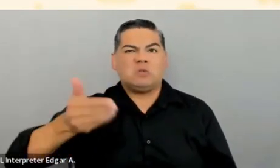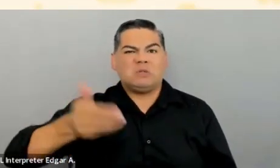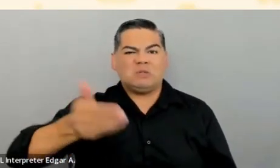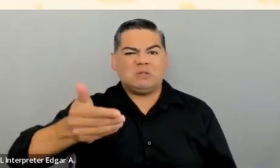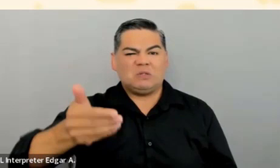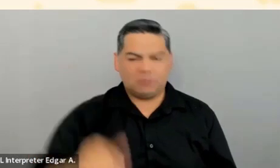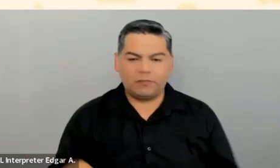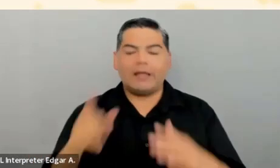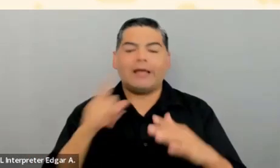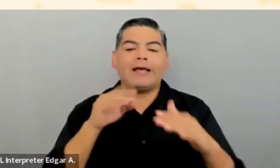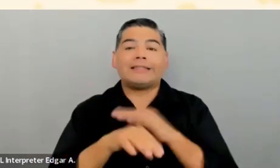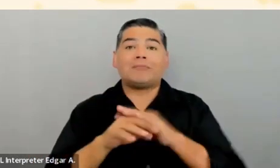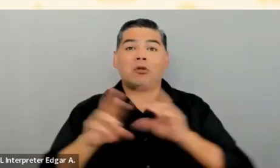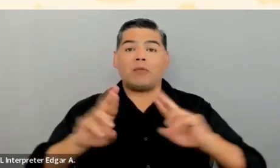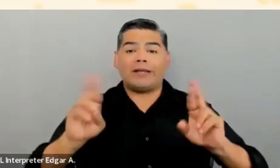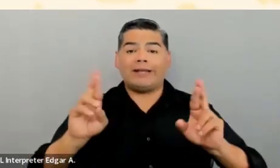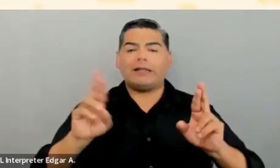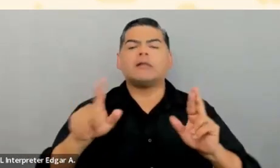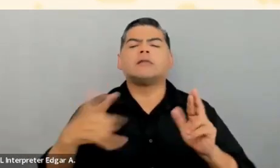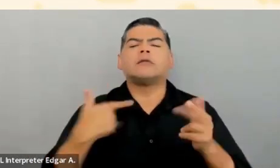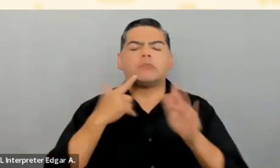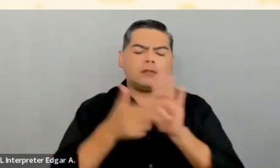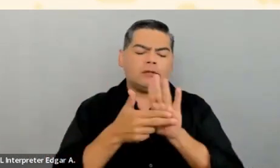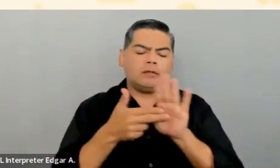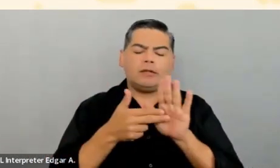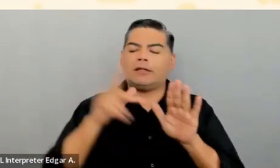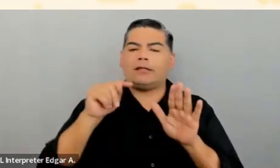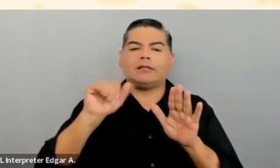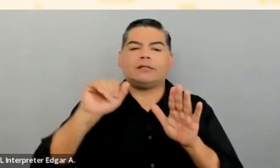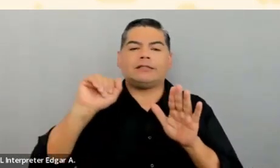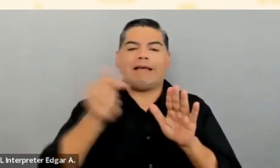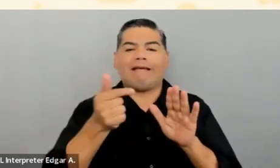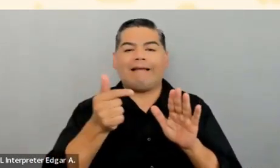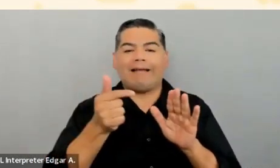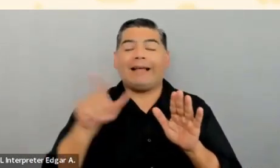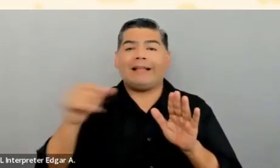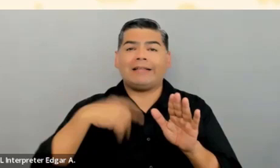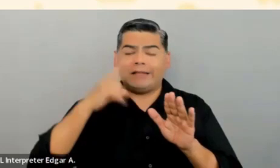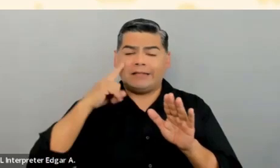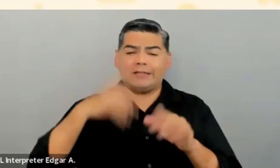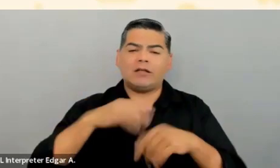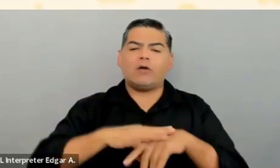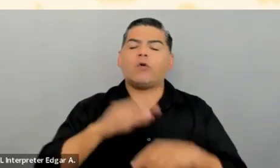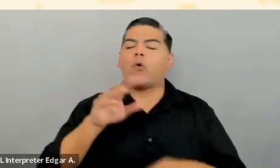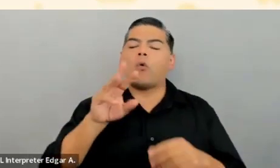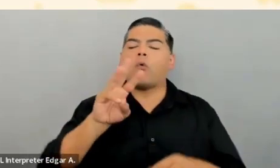Accessibility ready. This is a specific tag used in the WordPress theme repository.